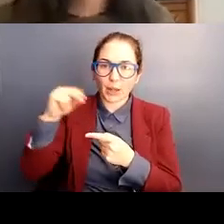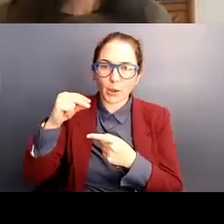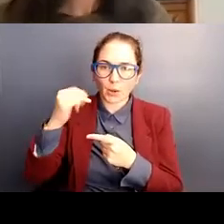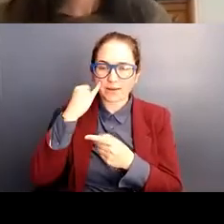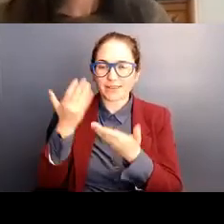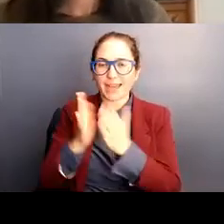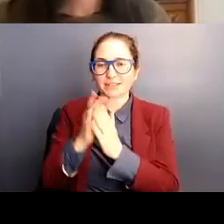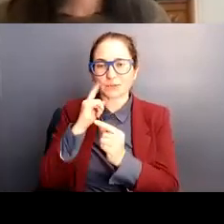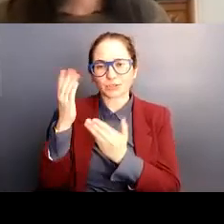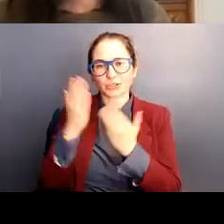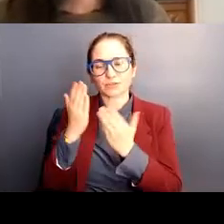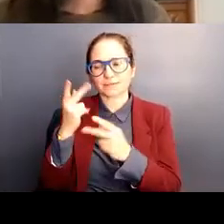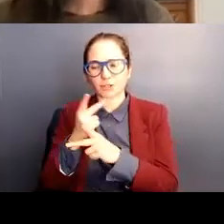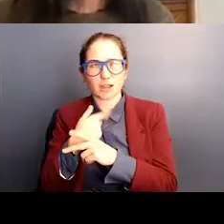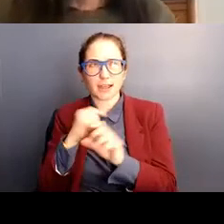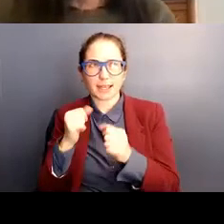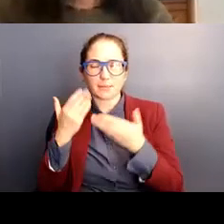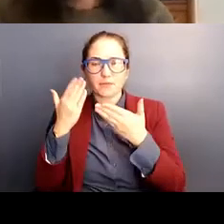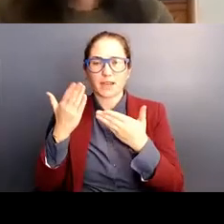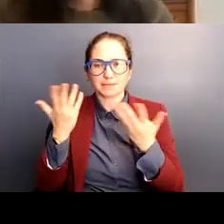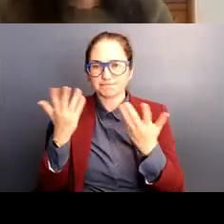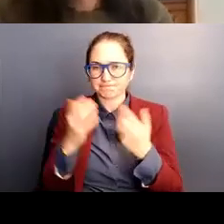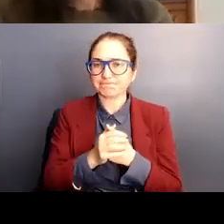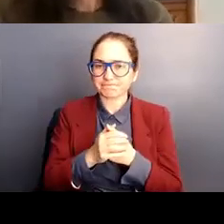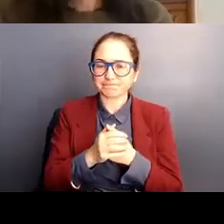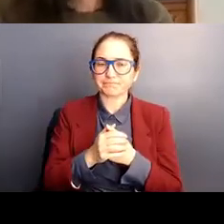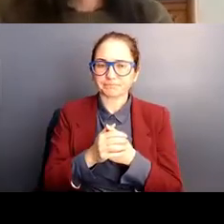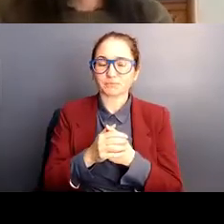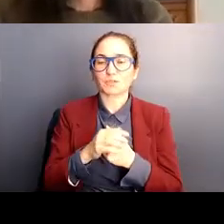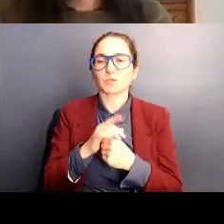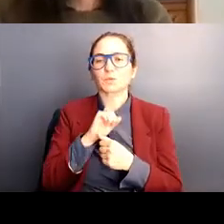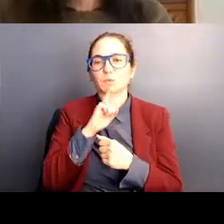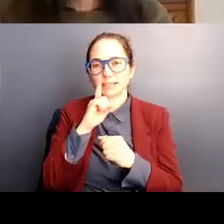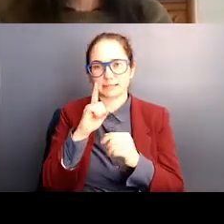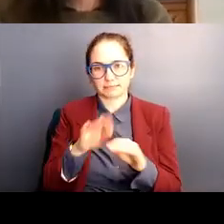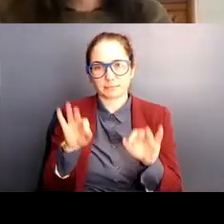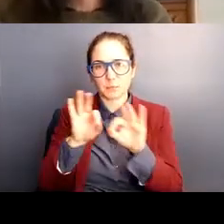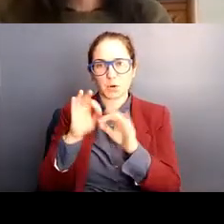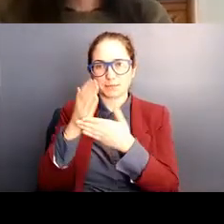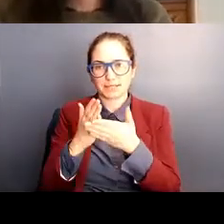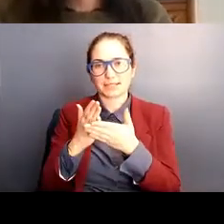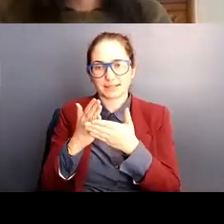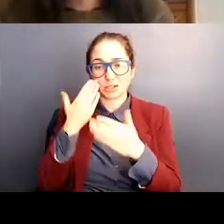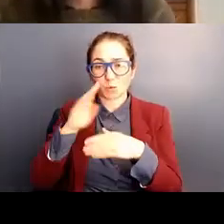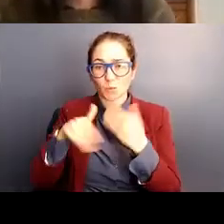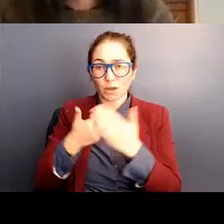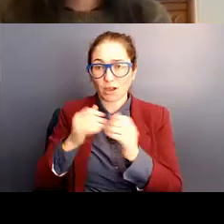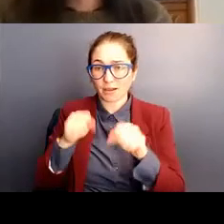try to figure out if you can provide it. So that would be a huge piece that I think is something we can all go back to our organizations and start